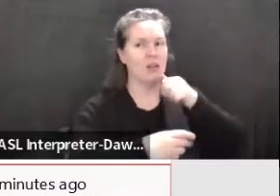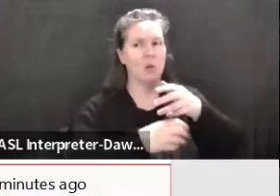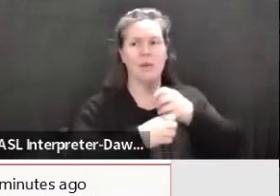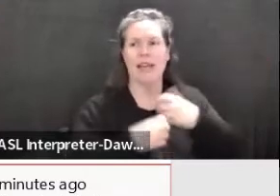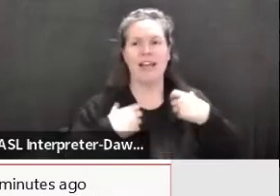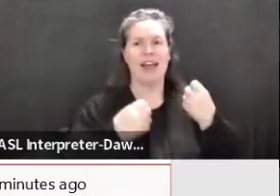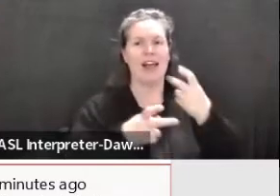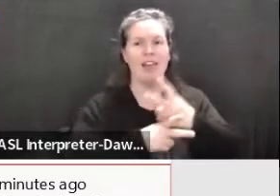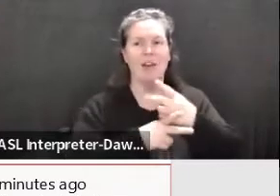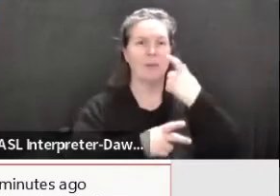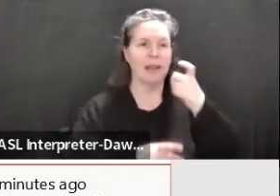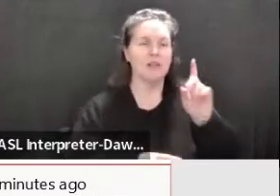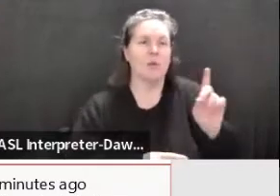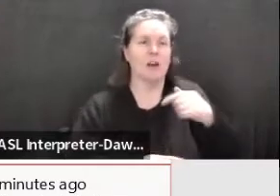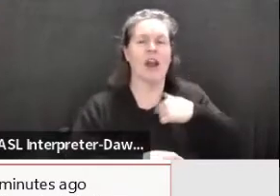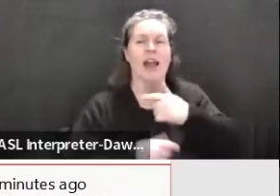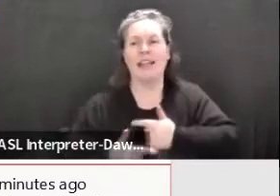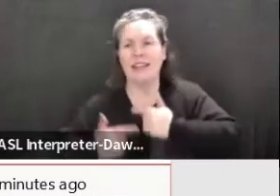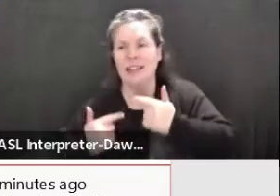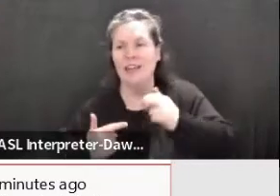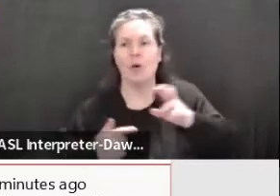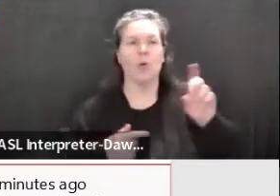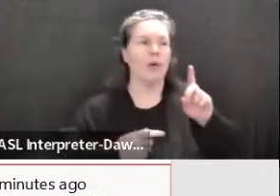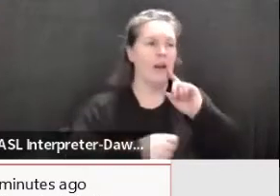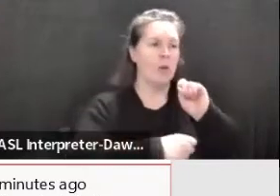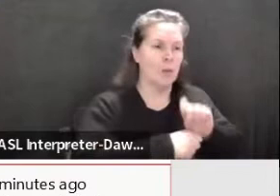or where I work, or maybe I can't afford to take time off of work.